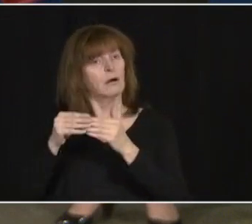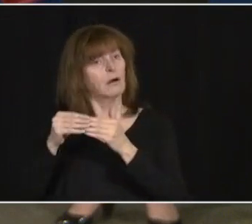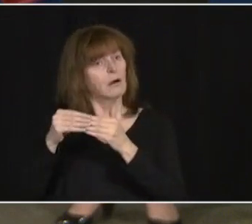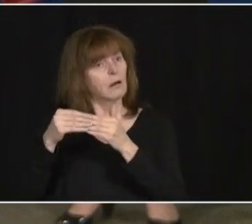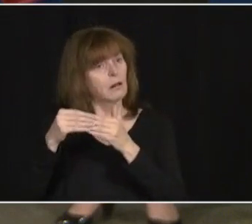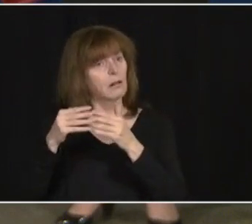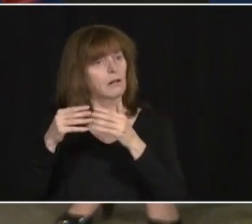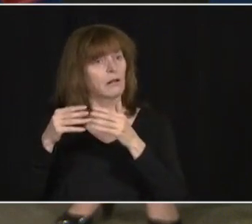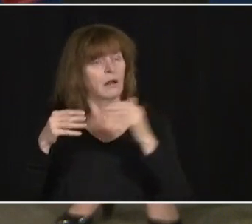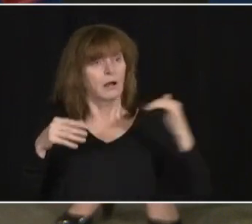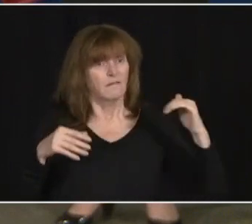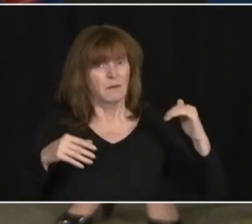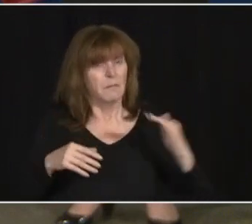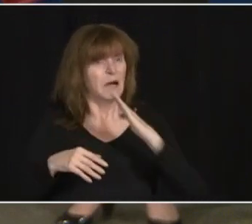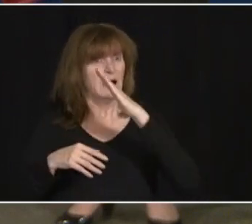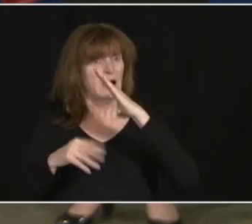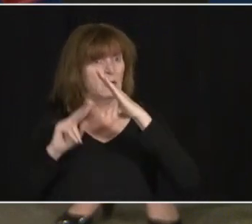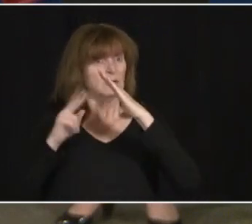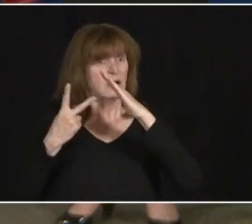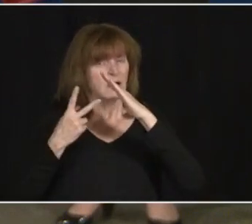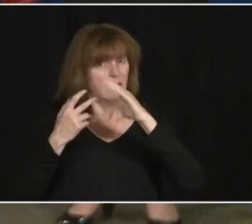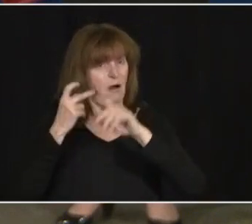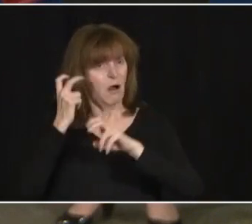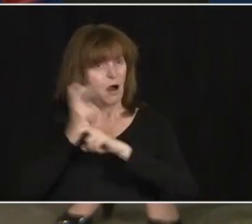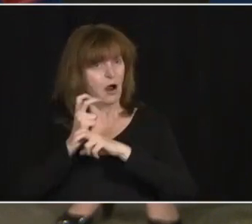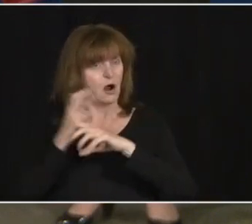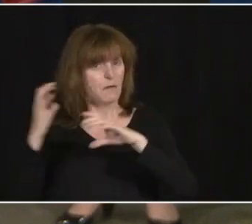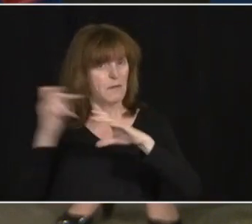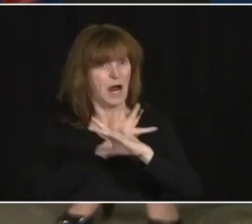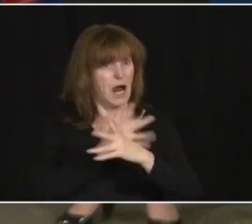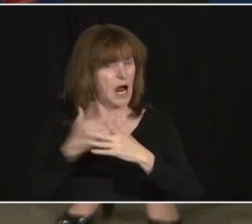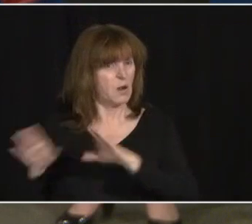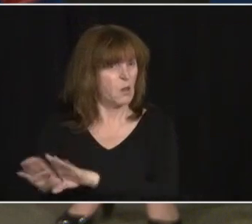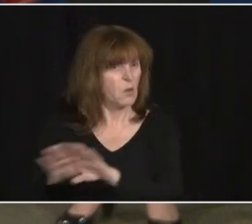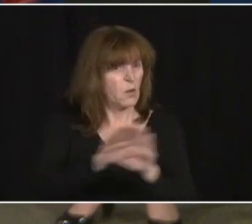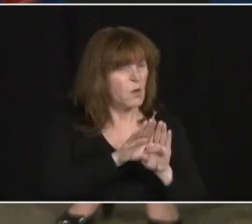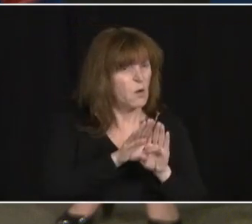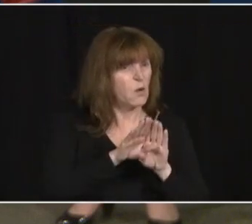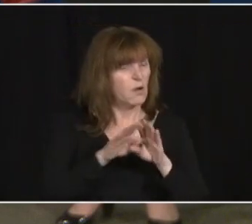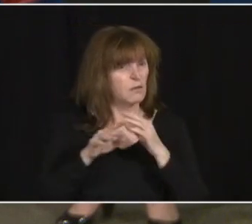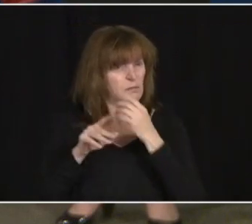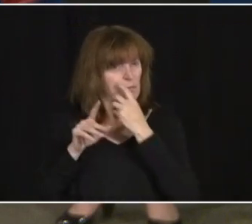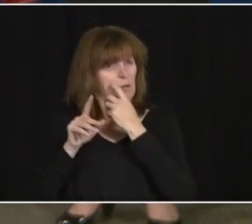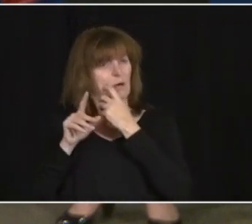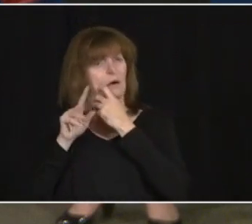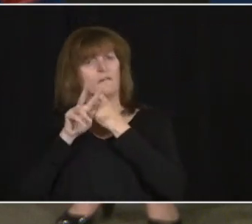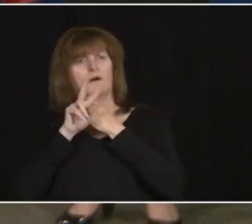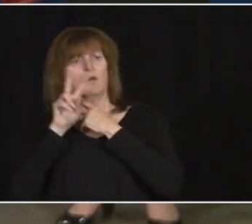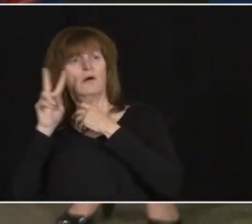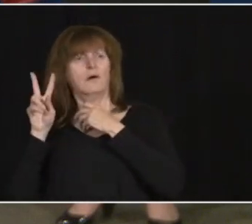health experts are issuely that a likely scenario for the longer term of this, that there could be repeated